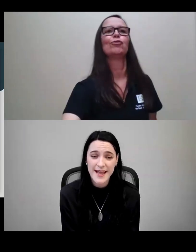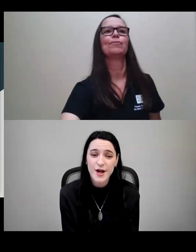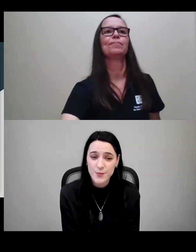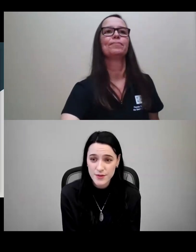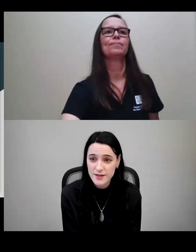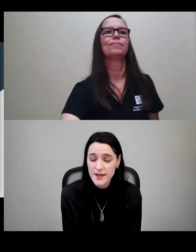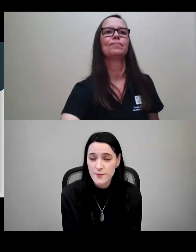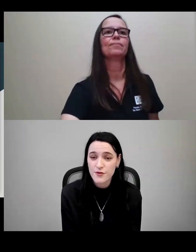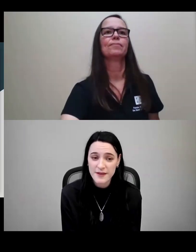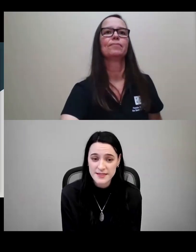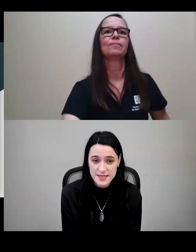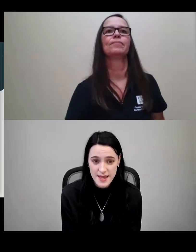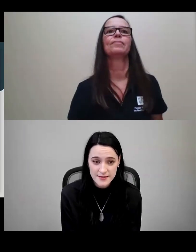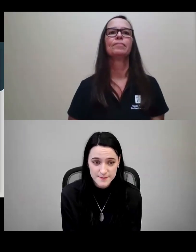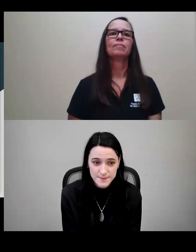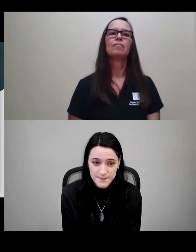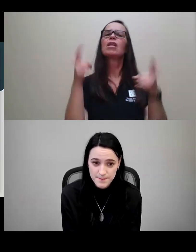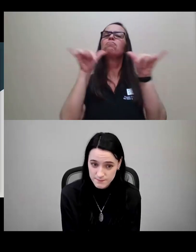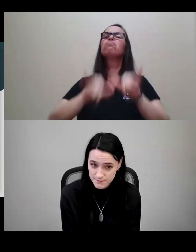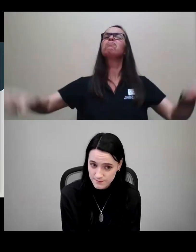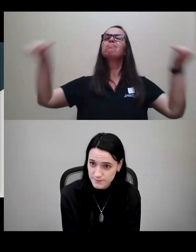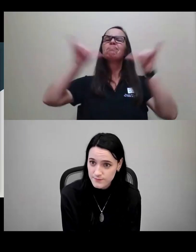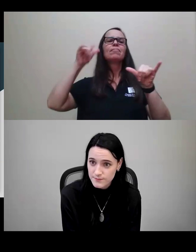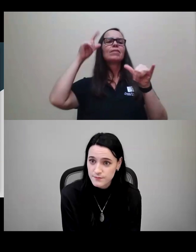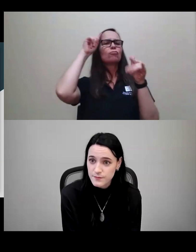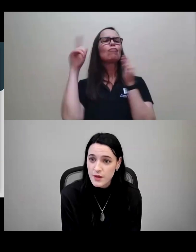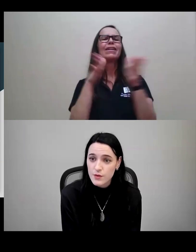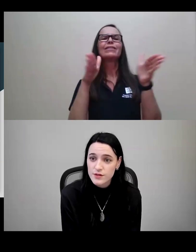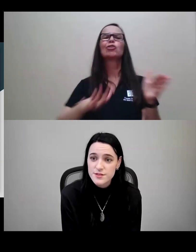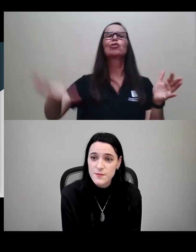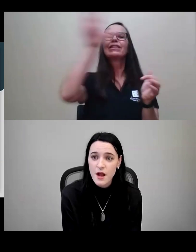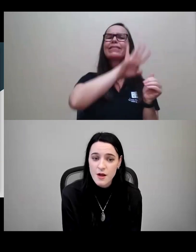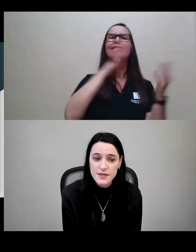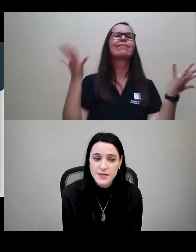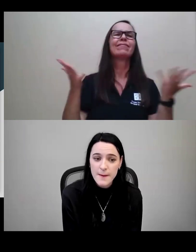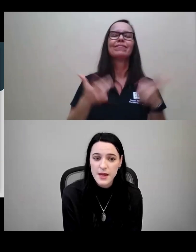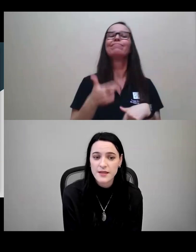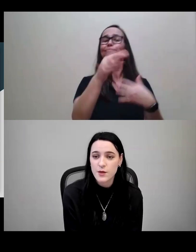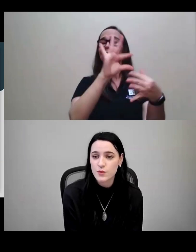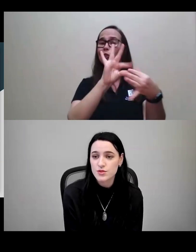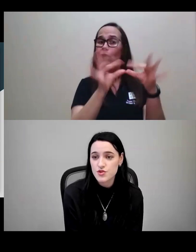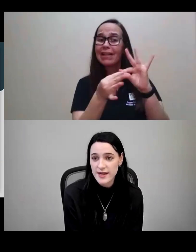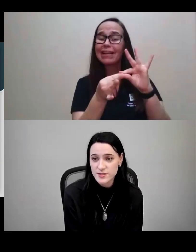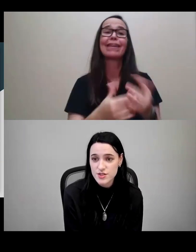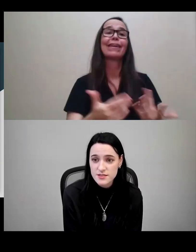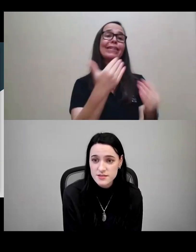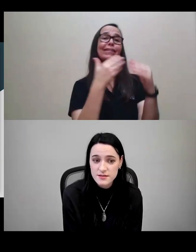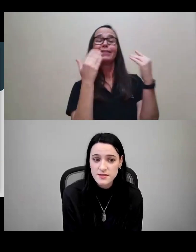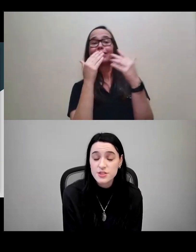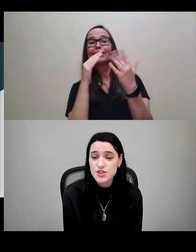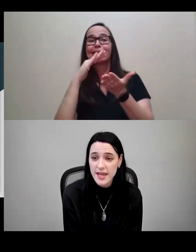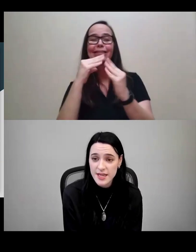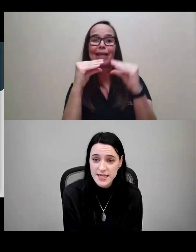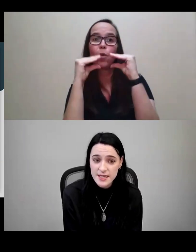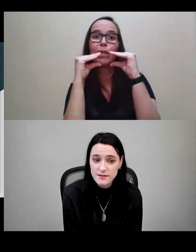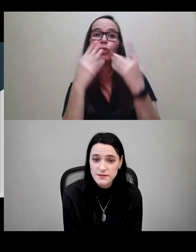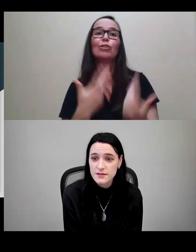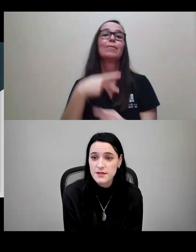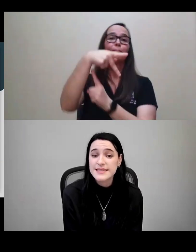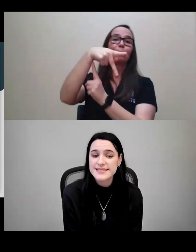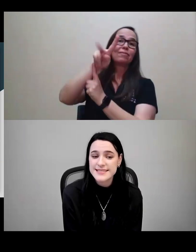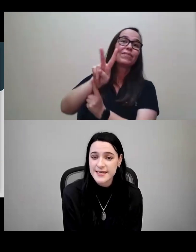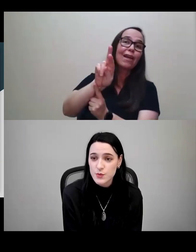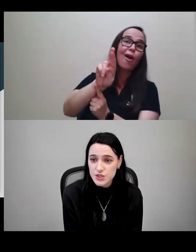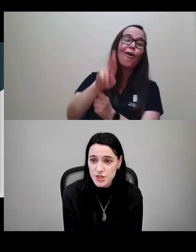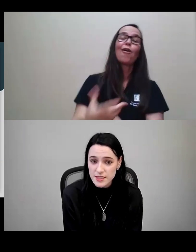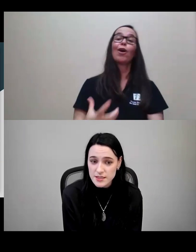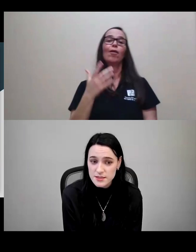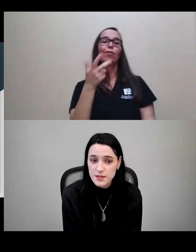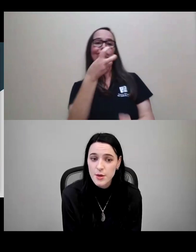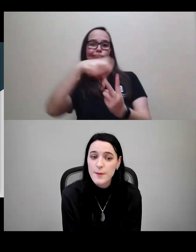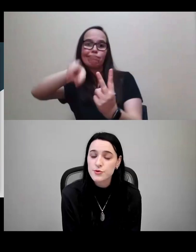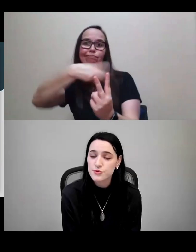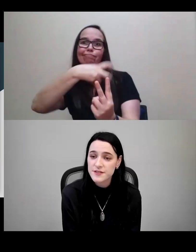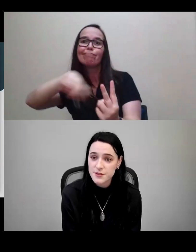will only help prevent that. What are some common bilingual strategies? Chaining, sandwiching,